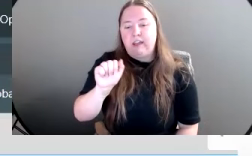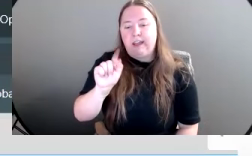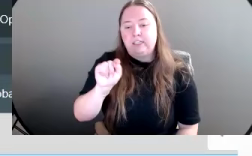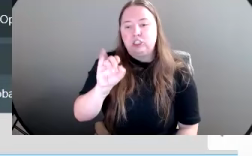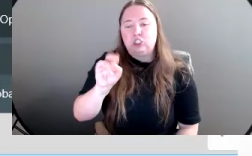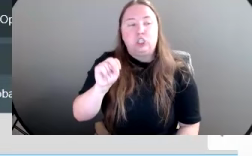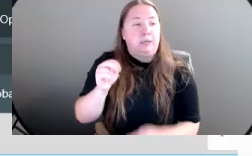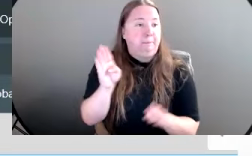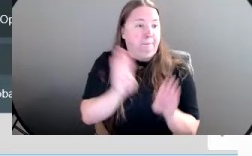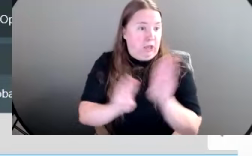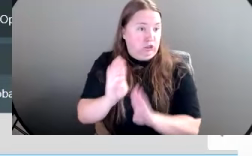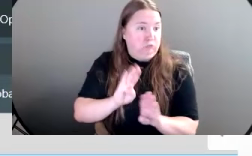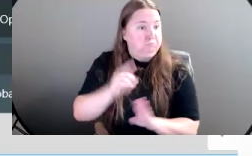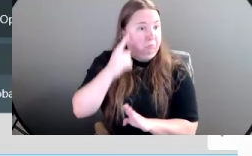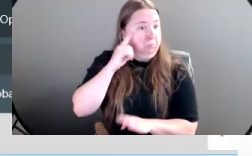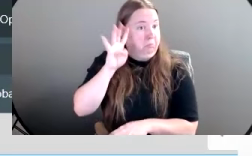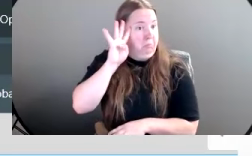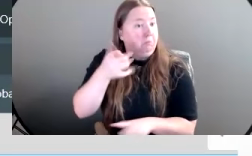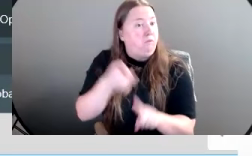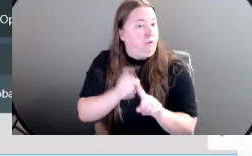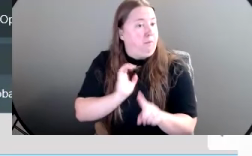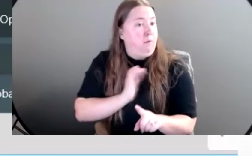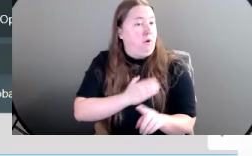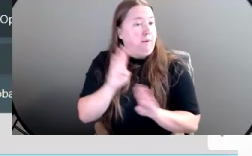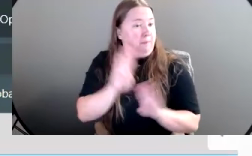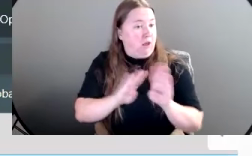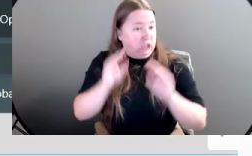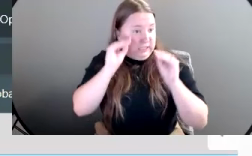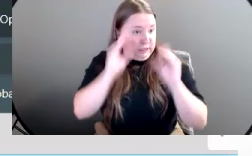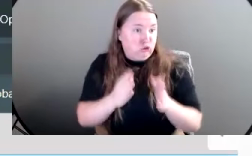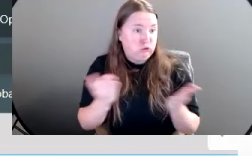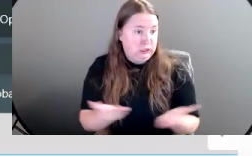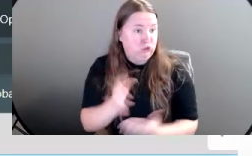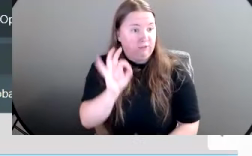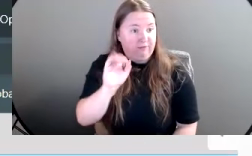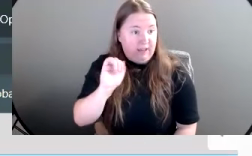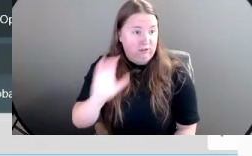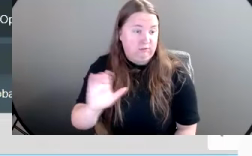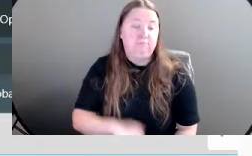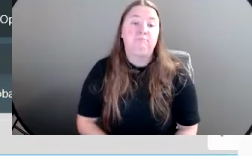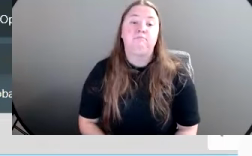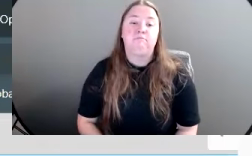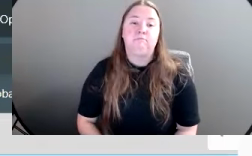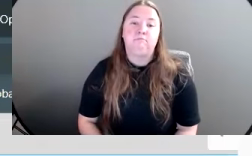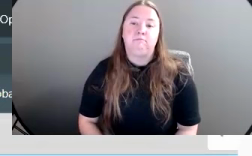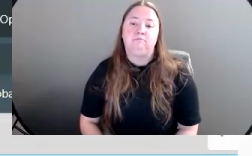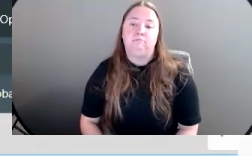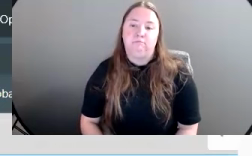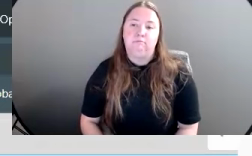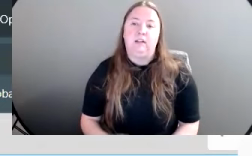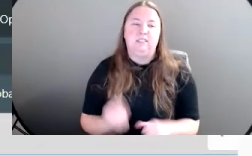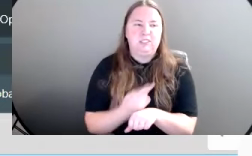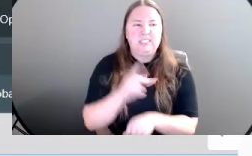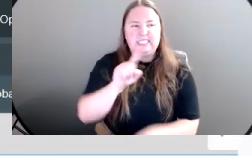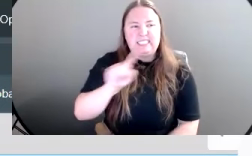was created by one of our bio faculty who teaches that, and used ZTC funds to, convert their course.